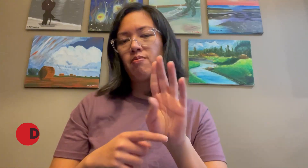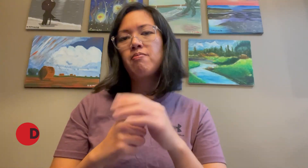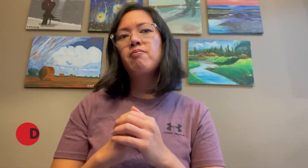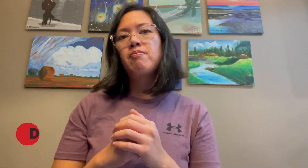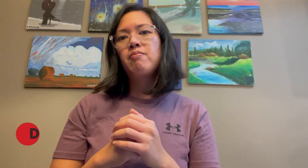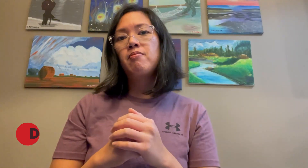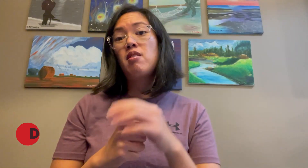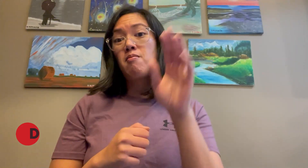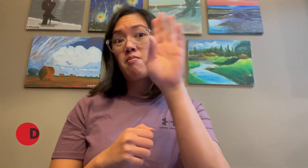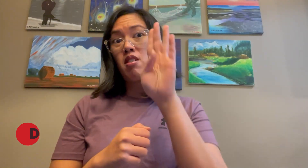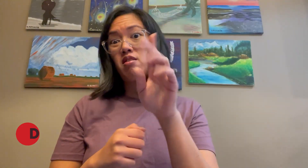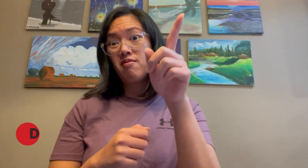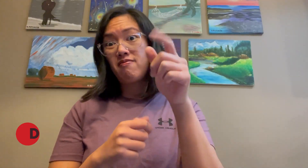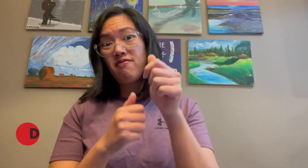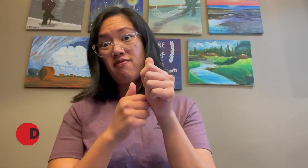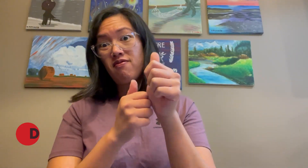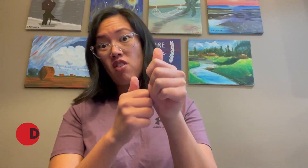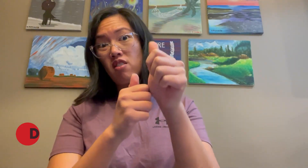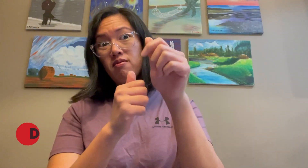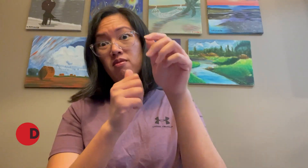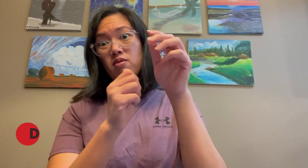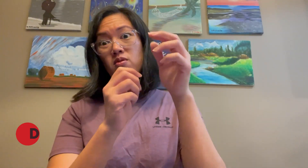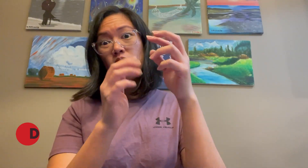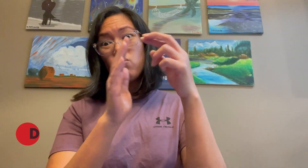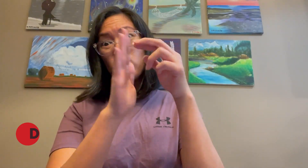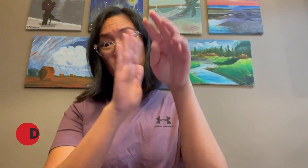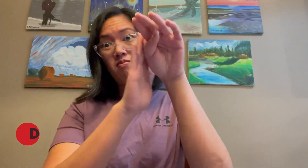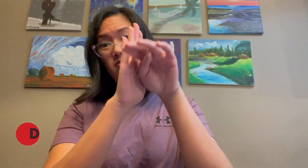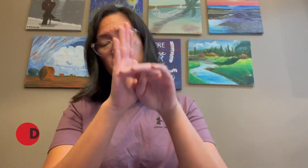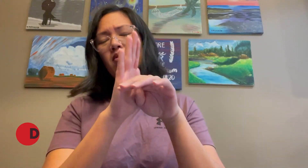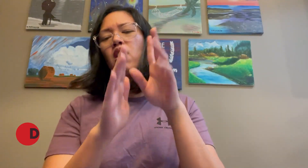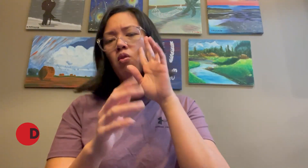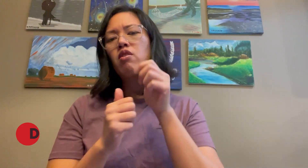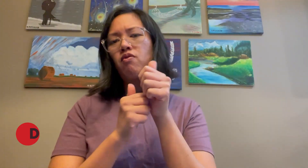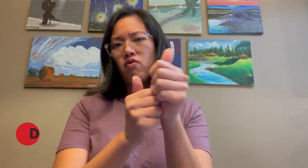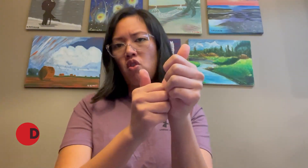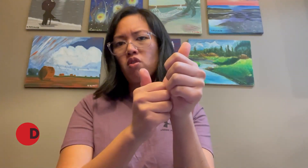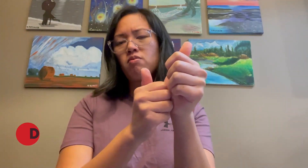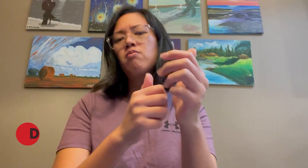I will follow Brazil’s recommended guidelines as well.